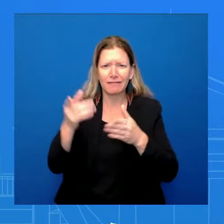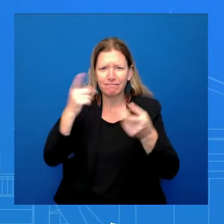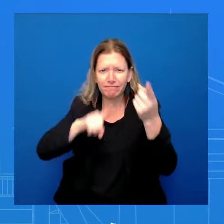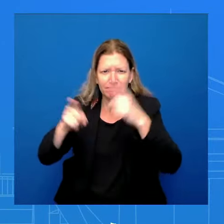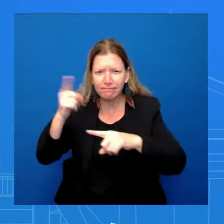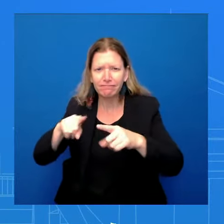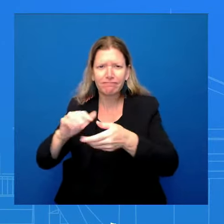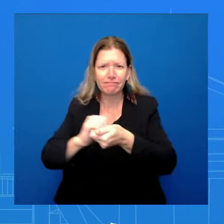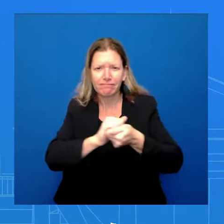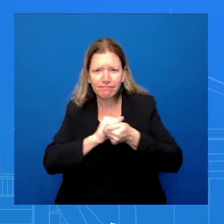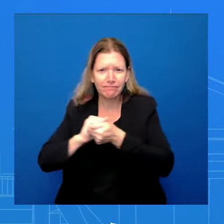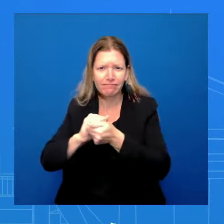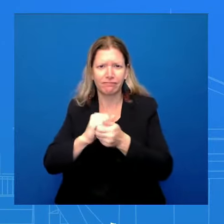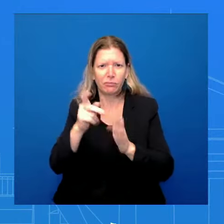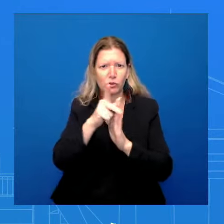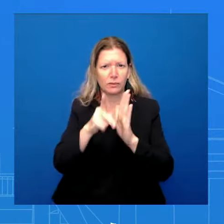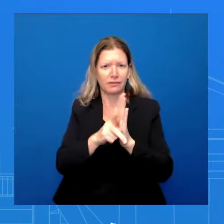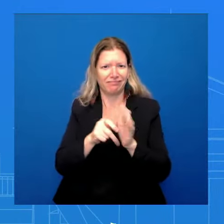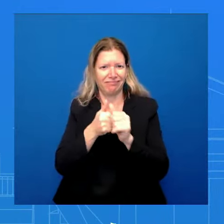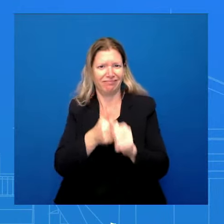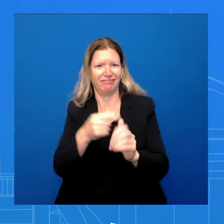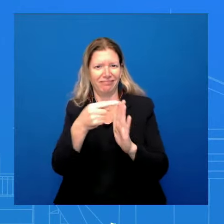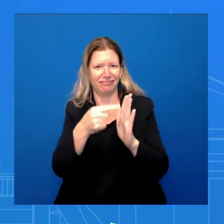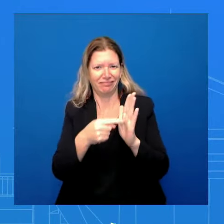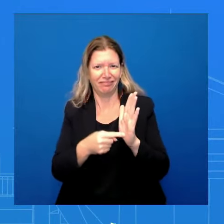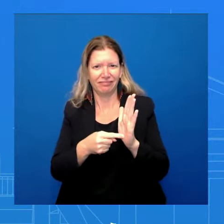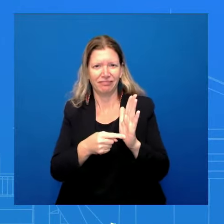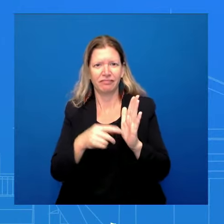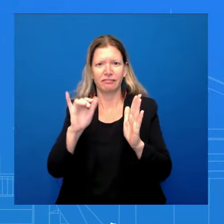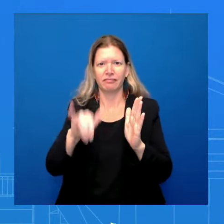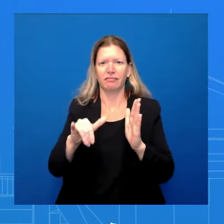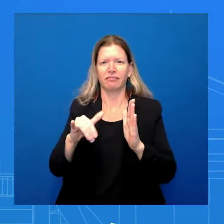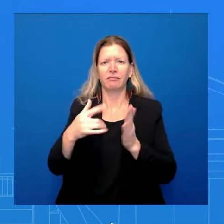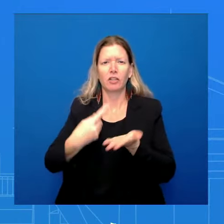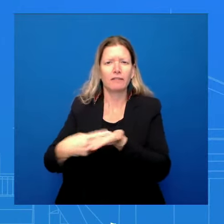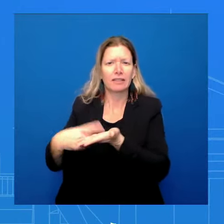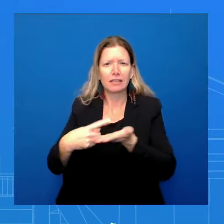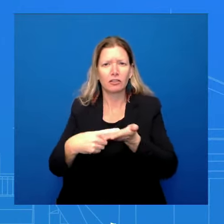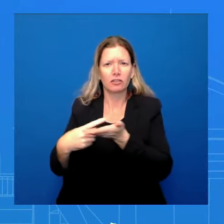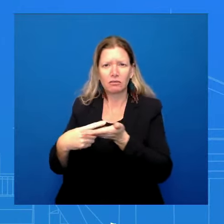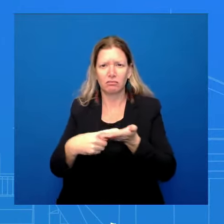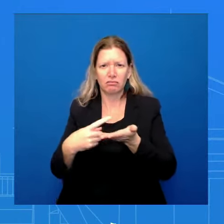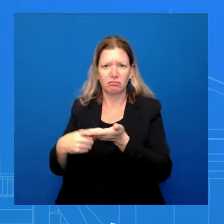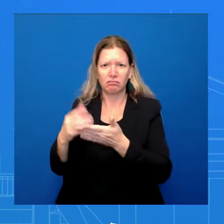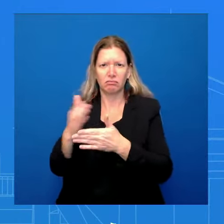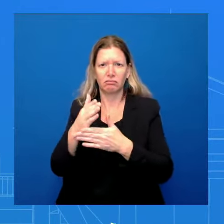And actually, the conversations in both Copenhagen and Jeddah bear a strong resemblance to the propositions